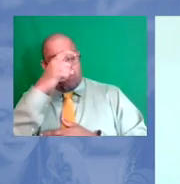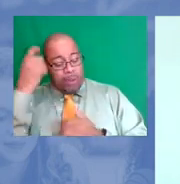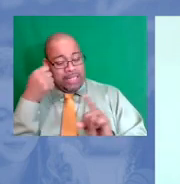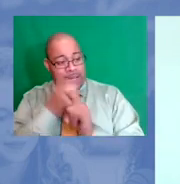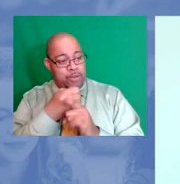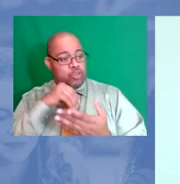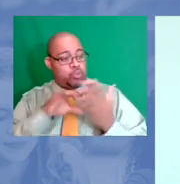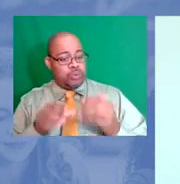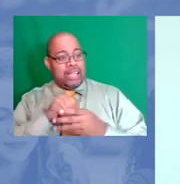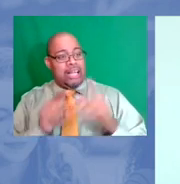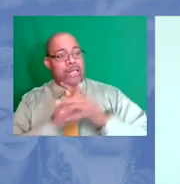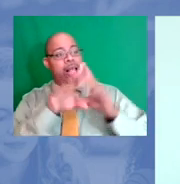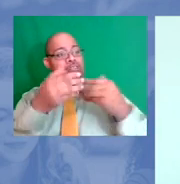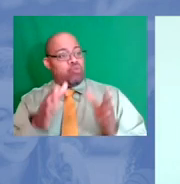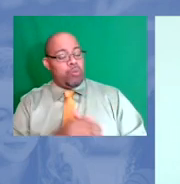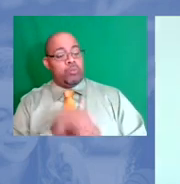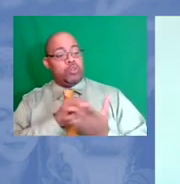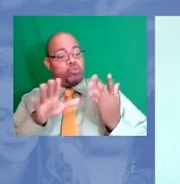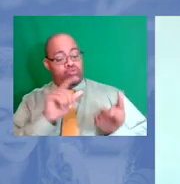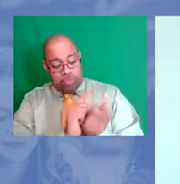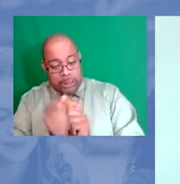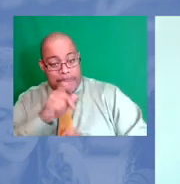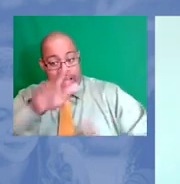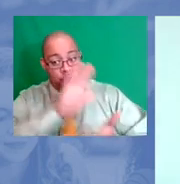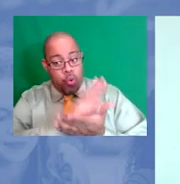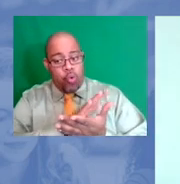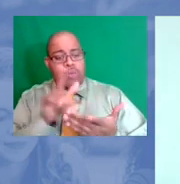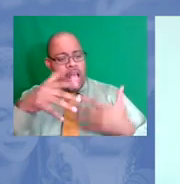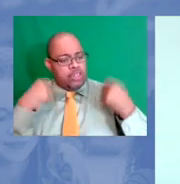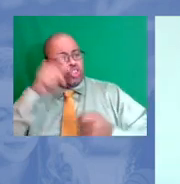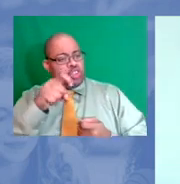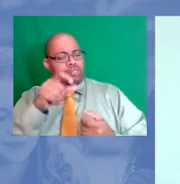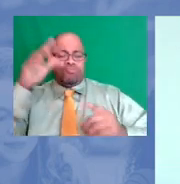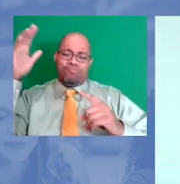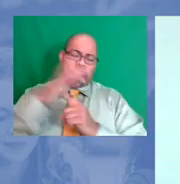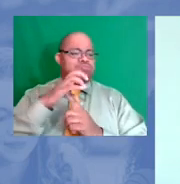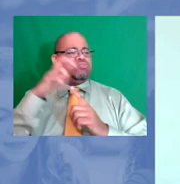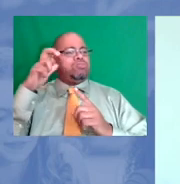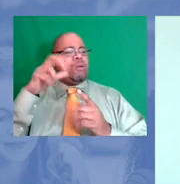AS STUDENTS TRANSITION BACK TO SCHOOL THEIR WELL BEING SHOULD BE THE TOP PRIORITY.